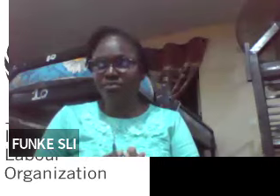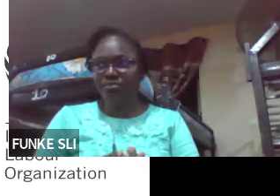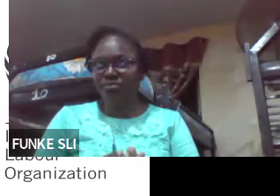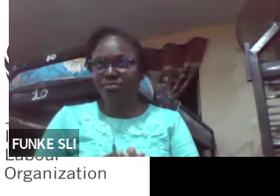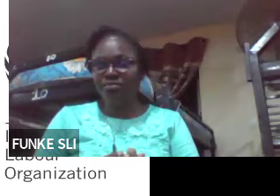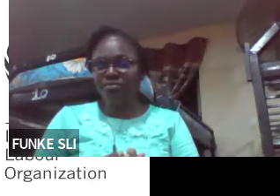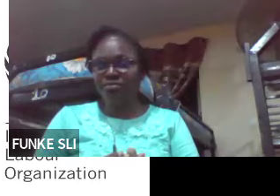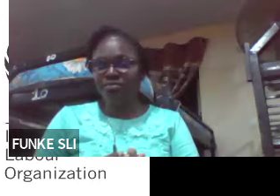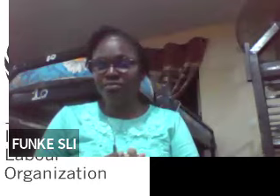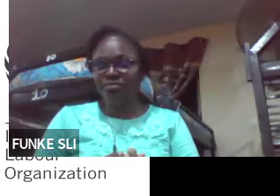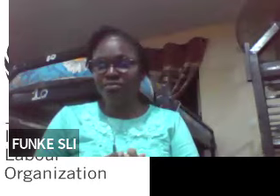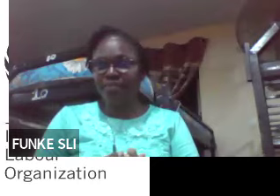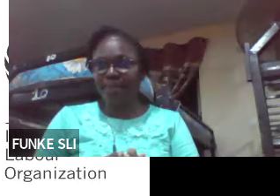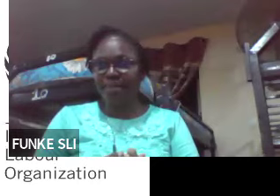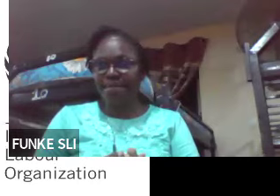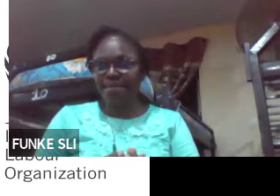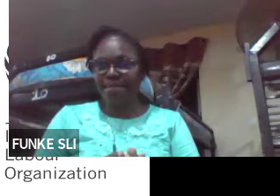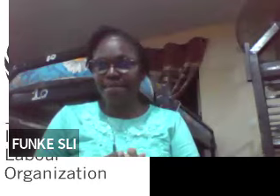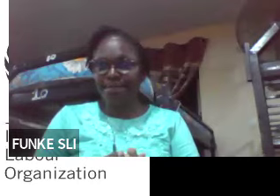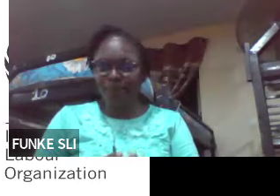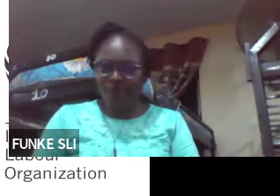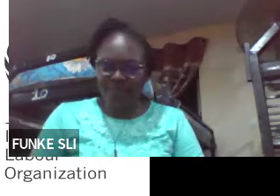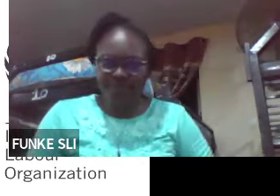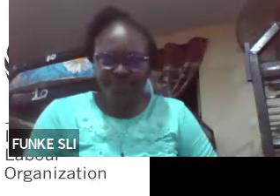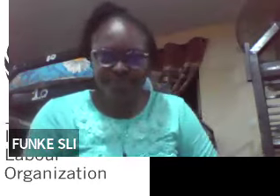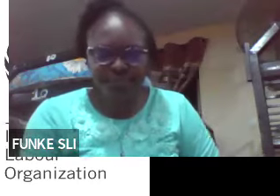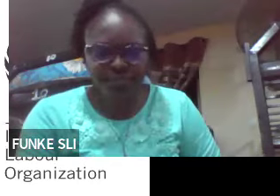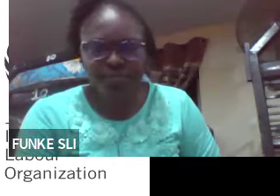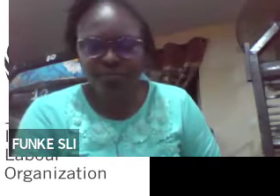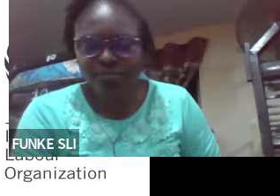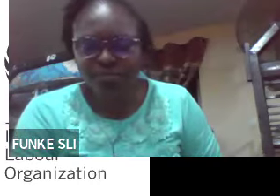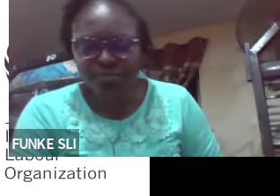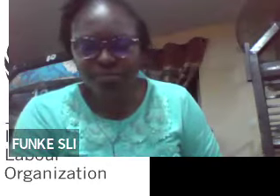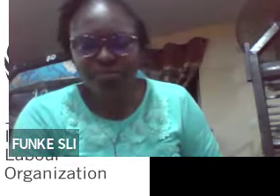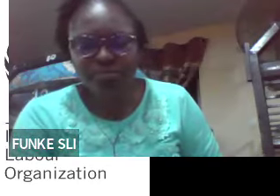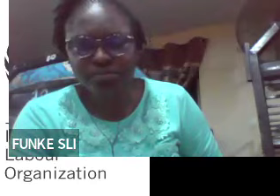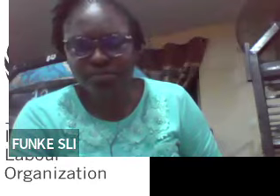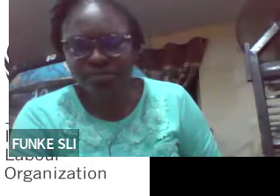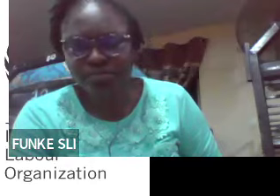sola bakre: But they still have to join. Juliet chinyere orji: Can I say something? I'm also usually in 3rd person. sola bakre: Okay.